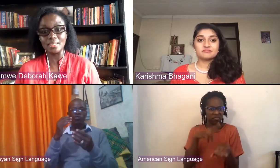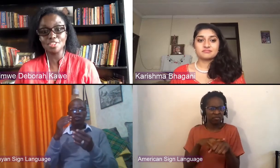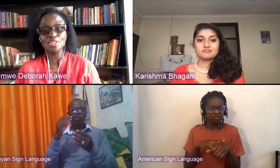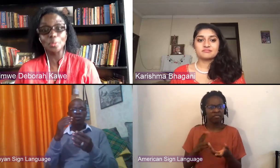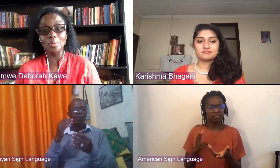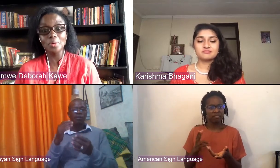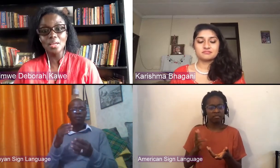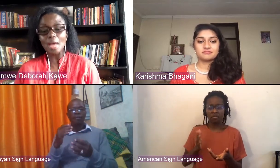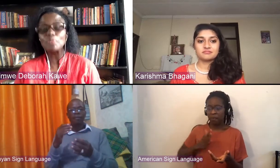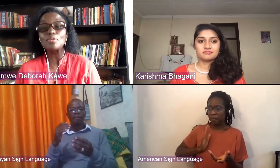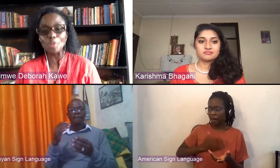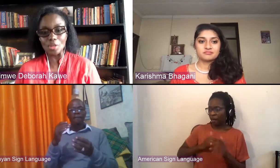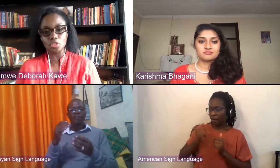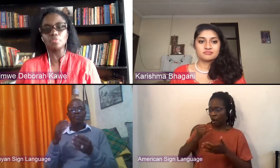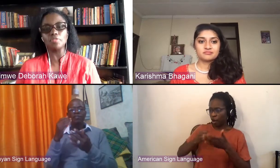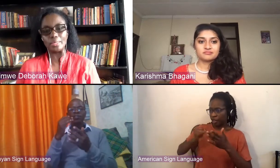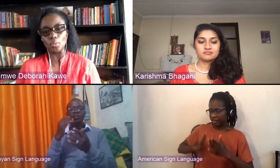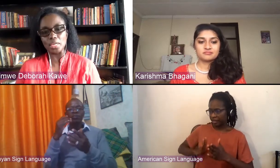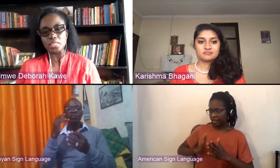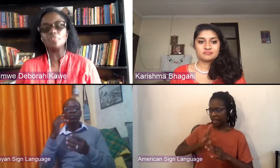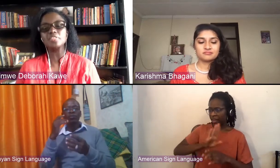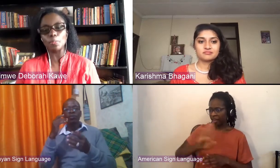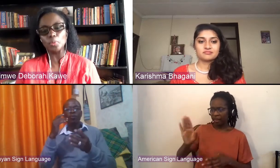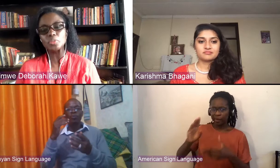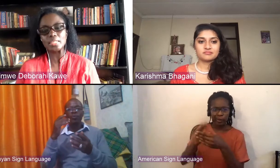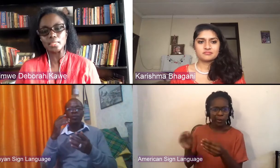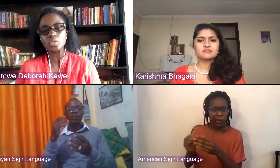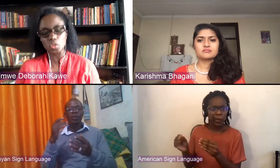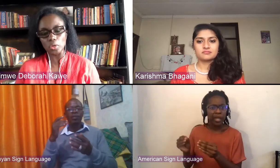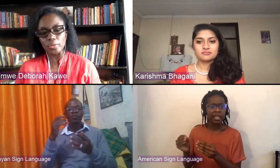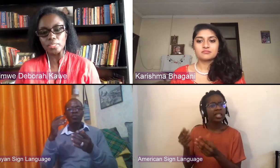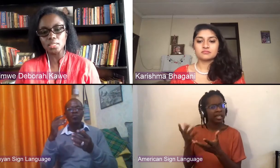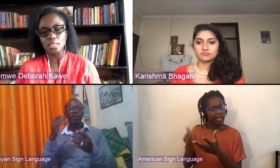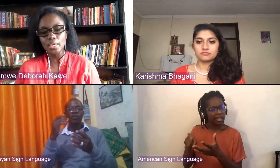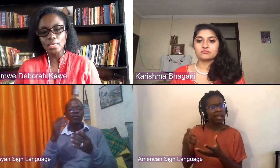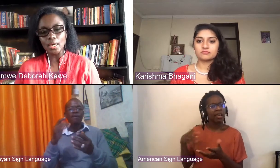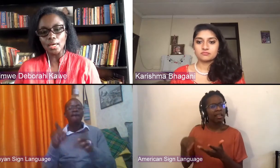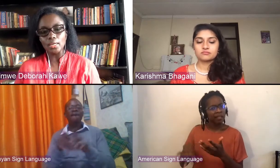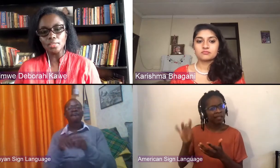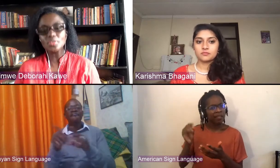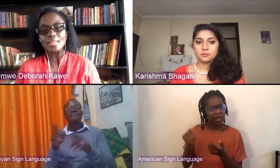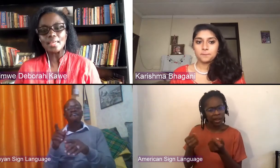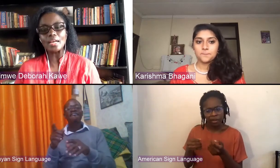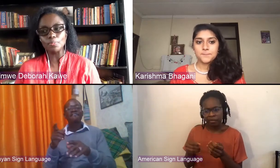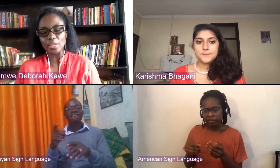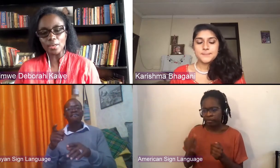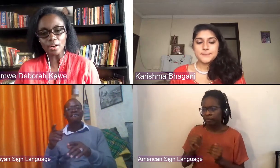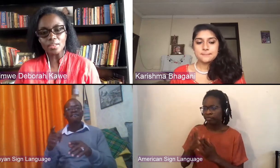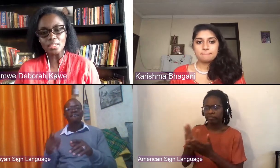So, and we've got to find ways of supporting these stories so that they can be heard